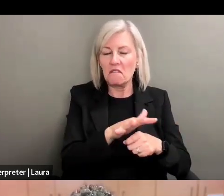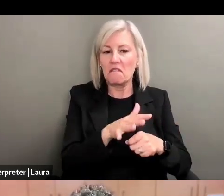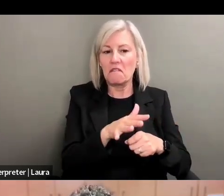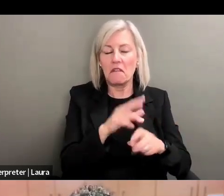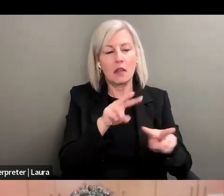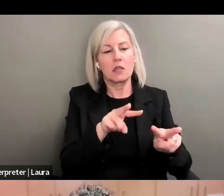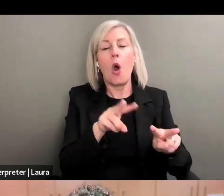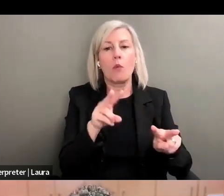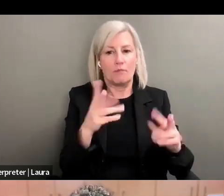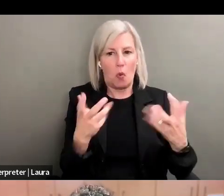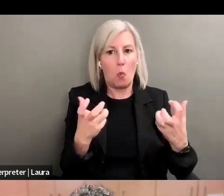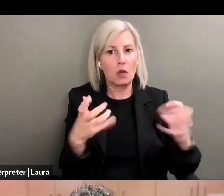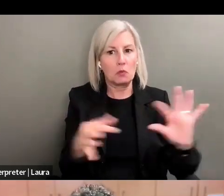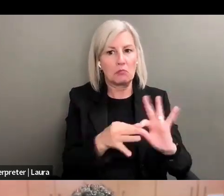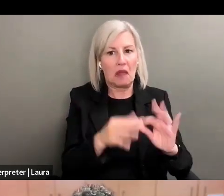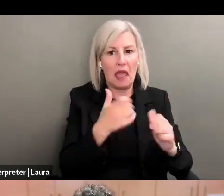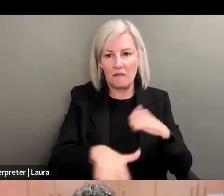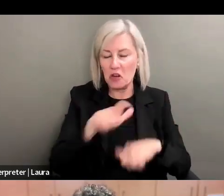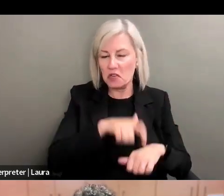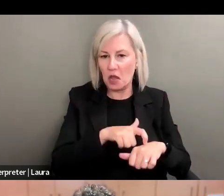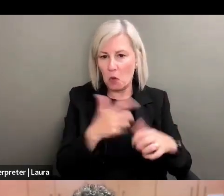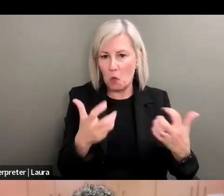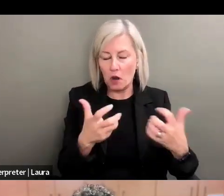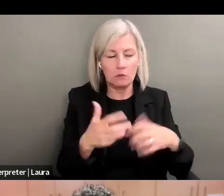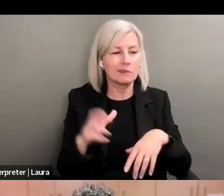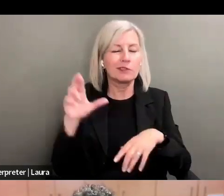want to do it every time. It's very rare unless there's a kid with